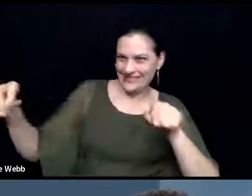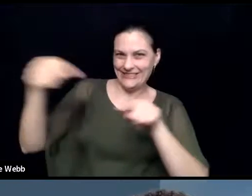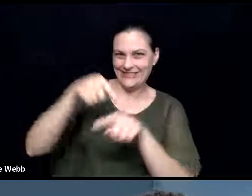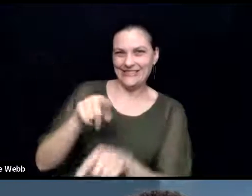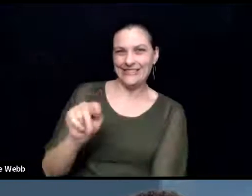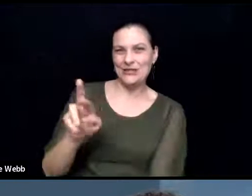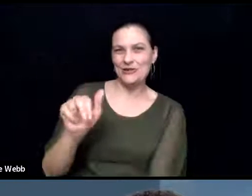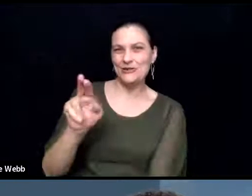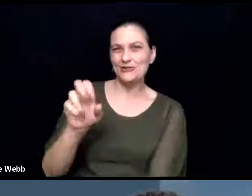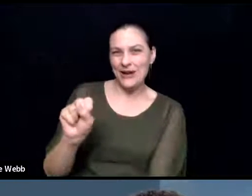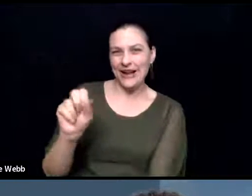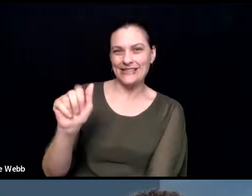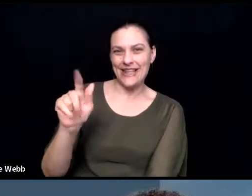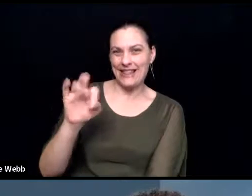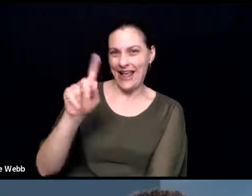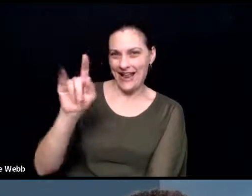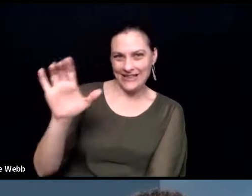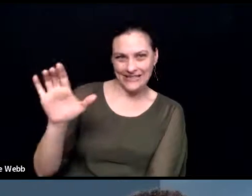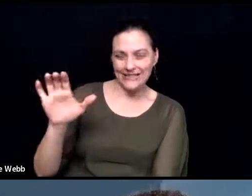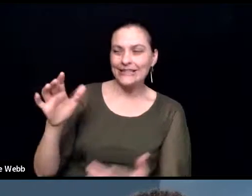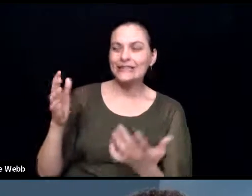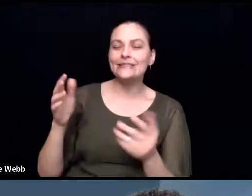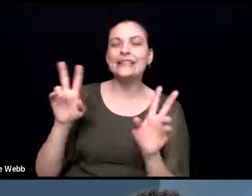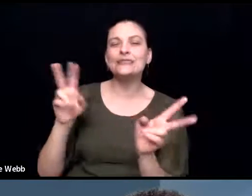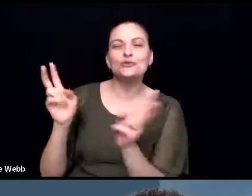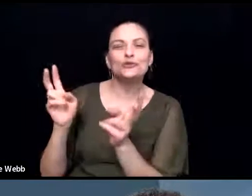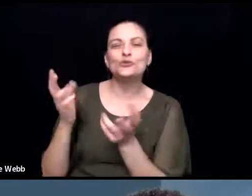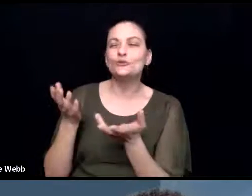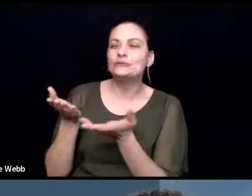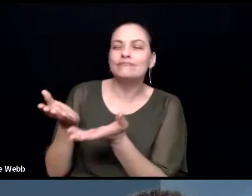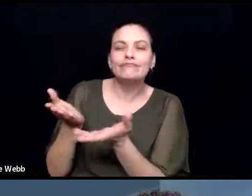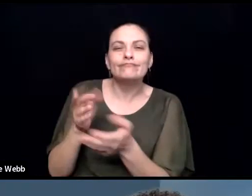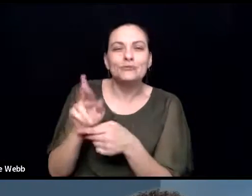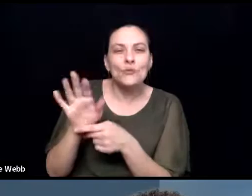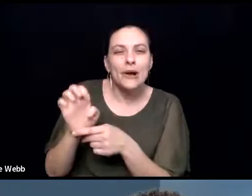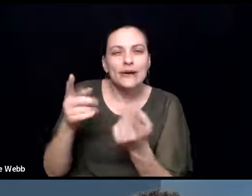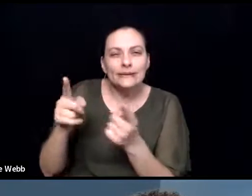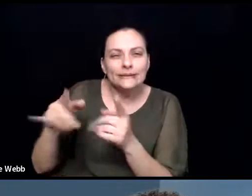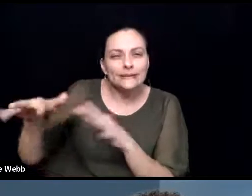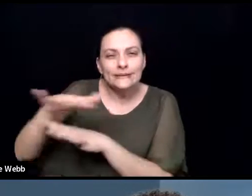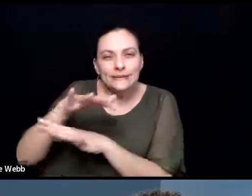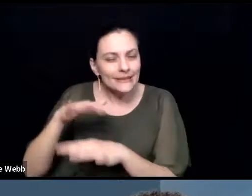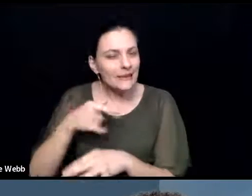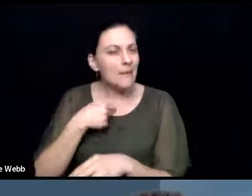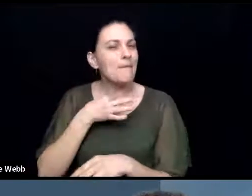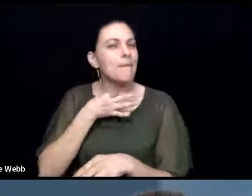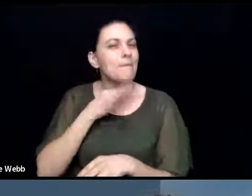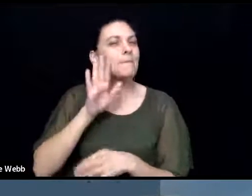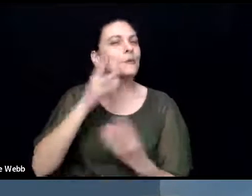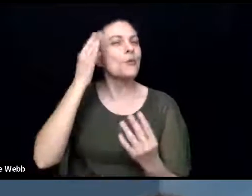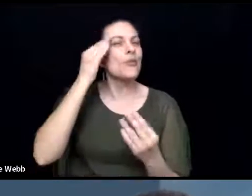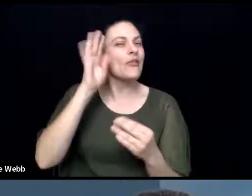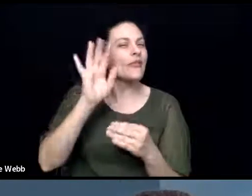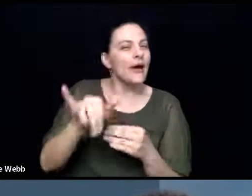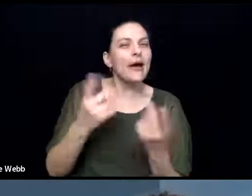you are thinking about, ways we can broaden the conversation and the understanding because also,